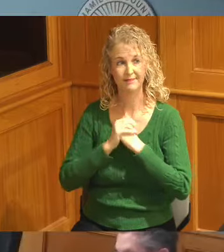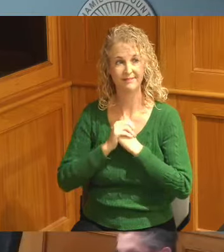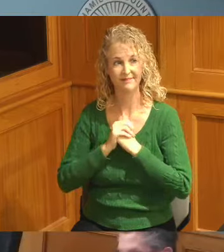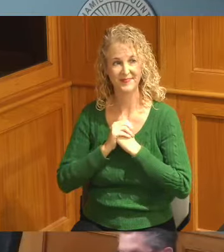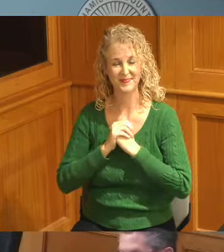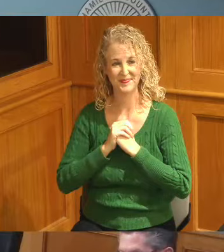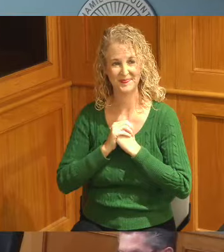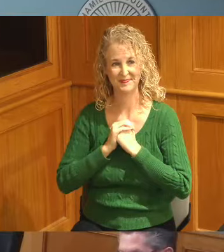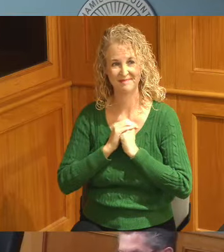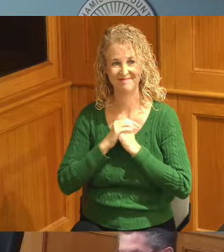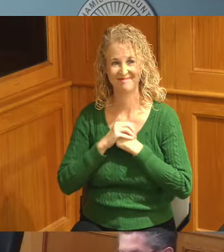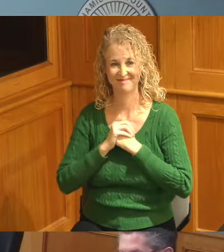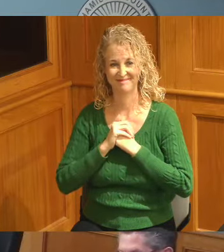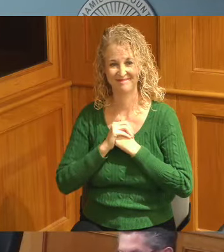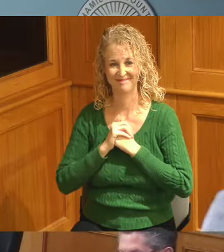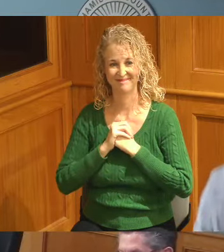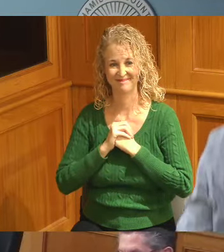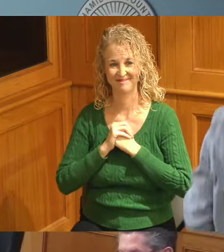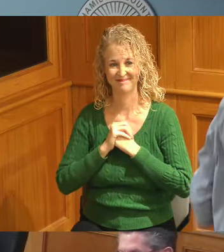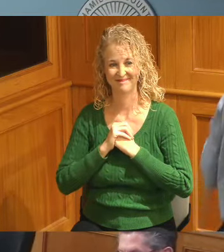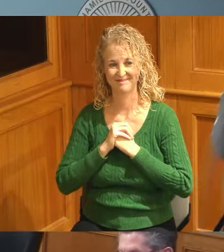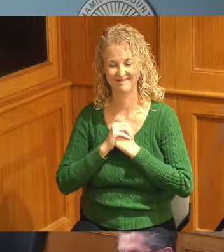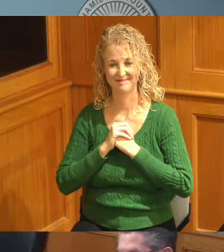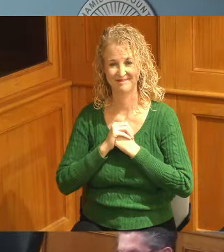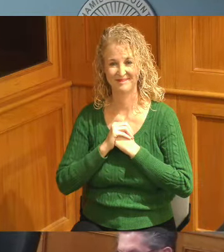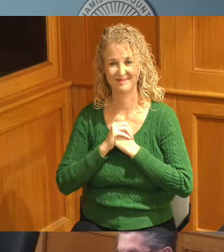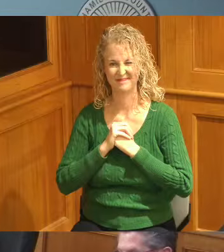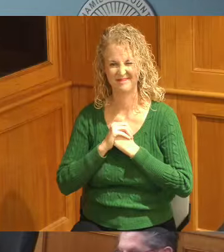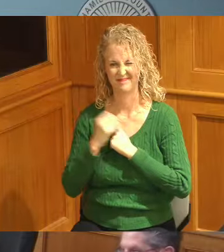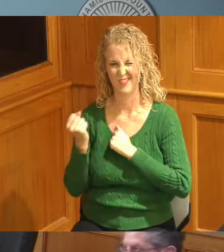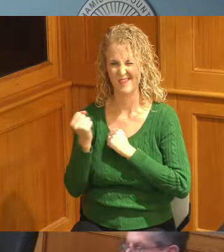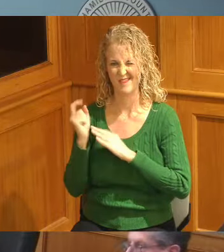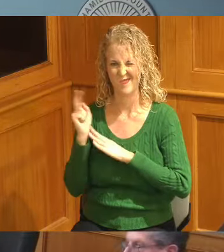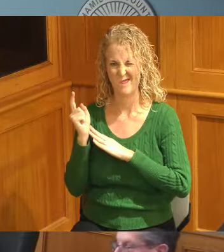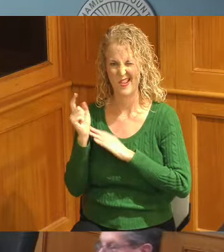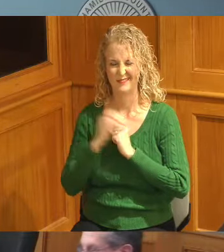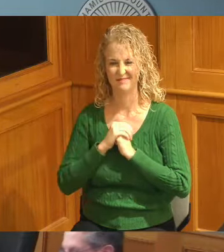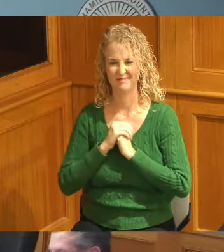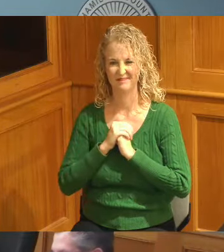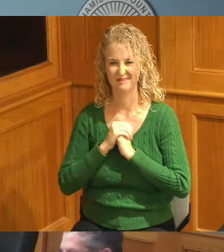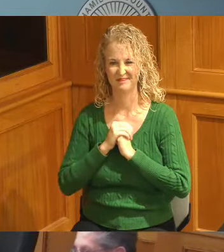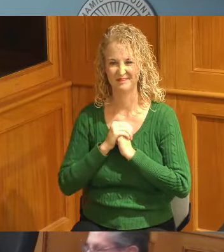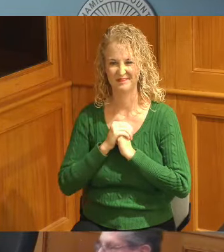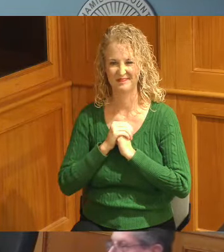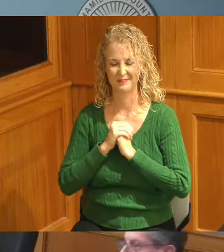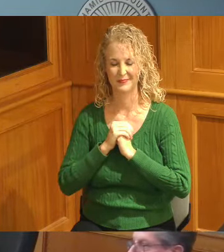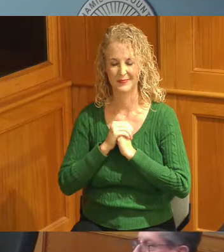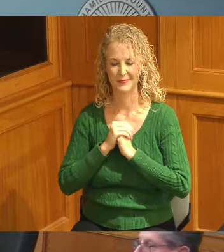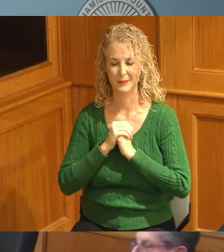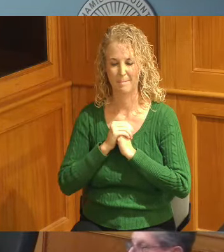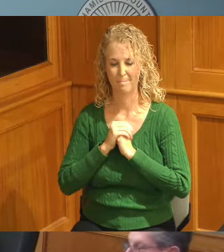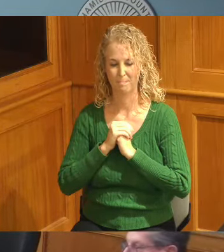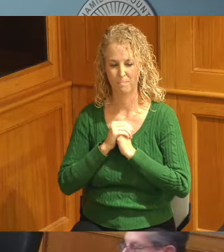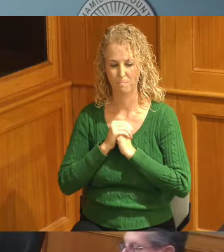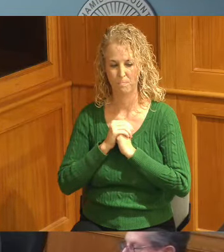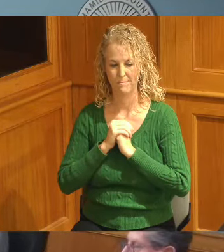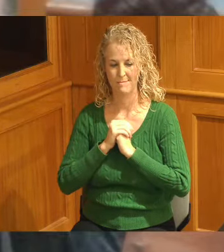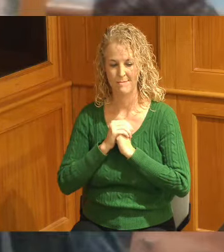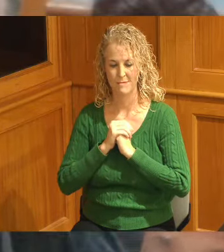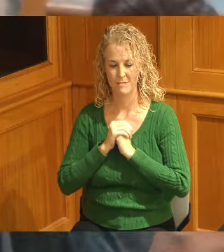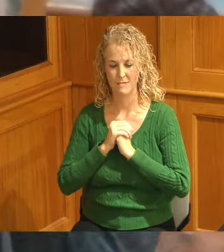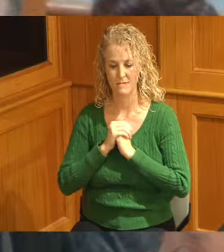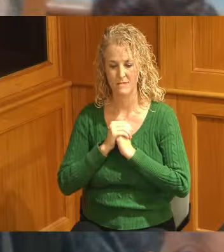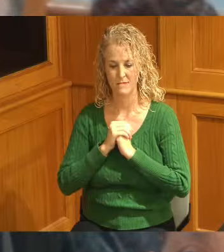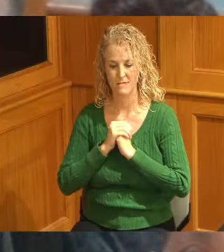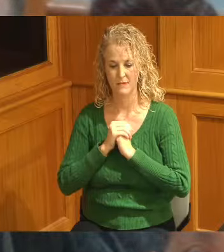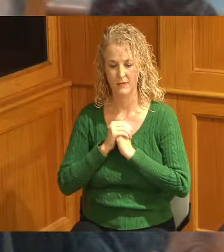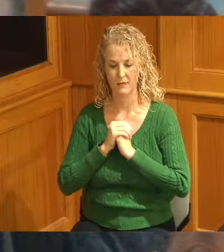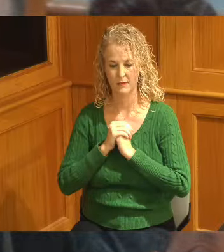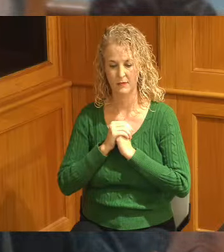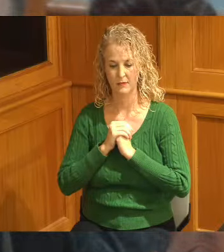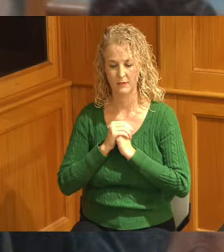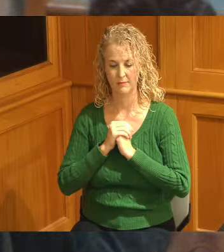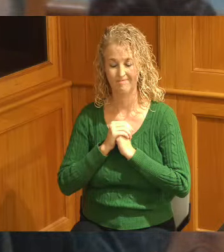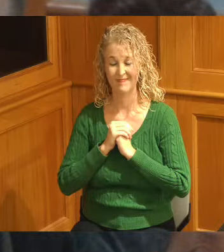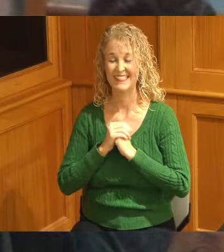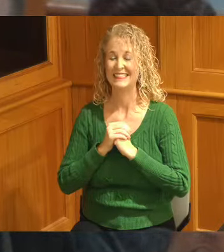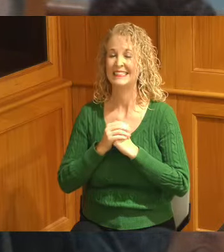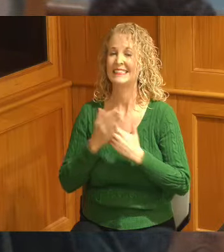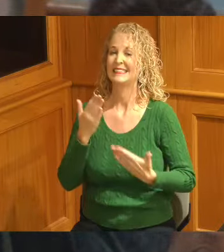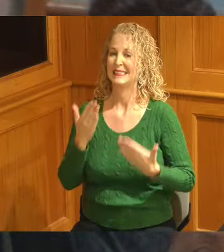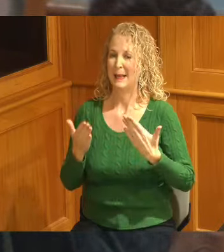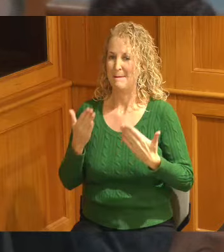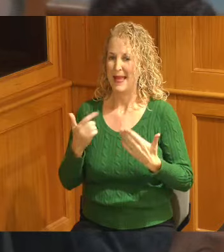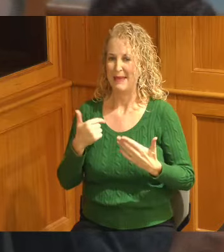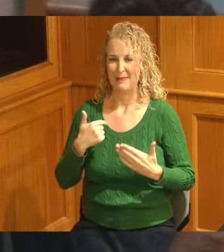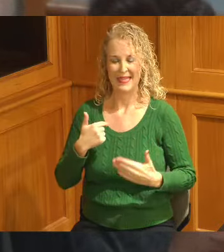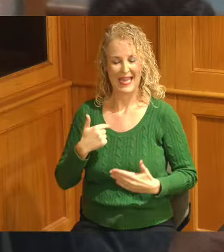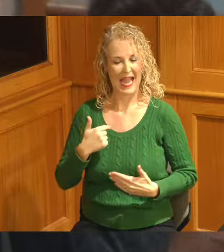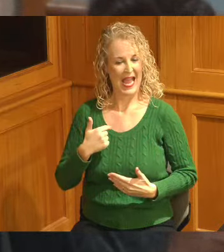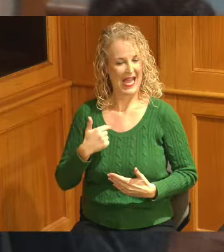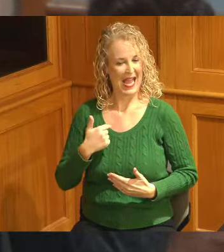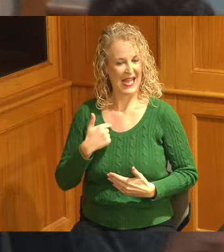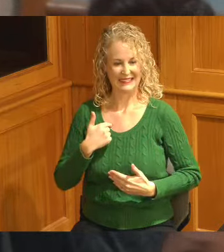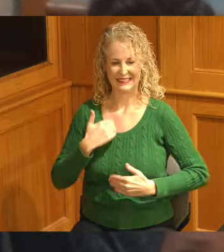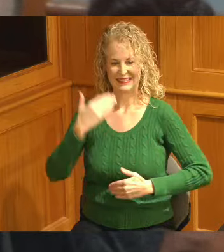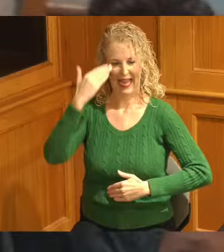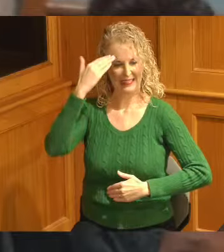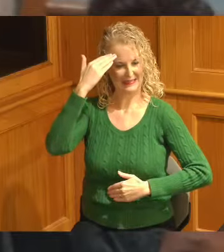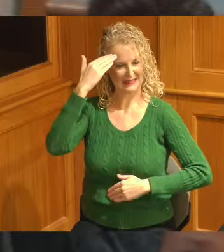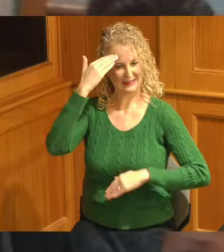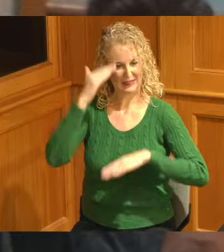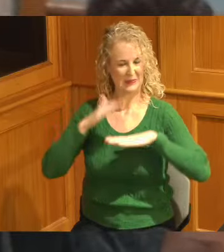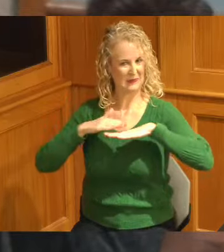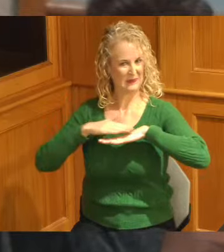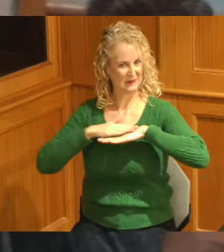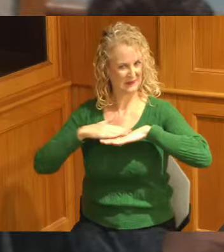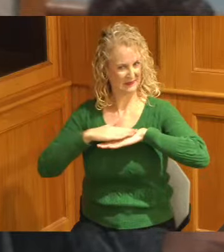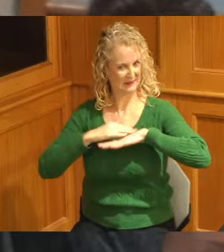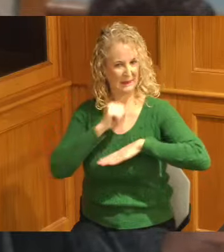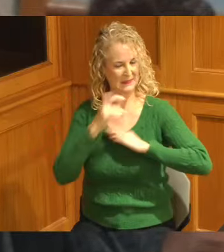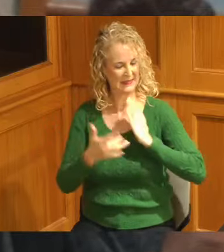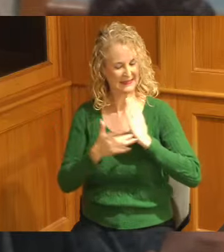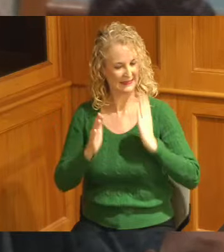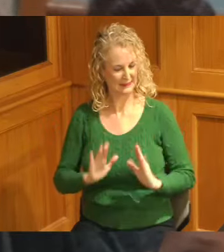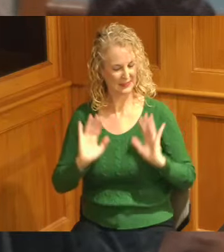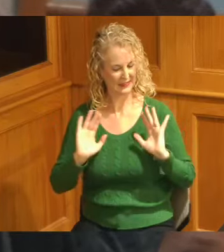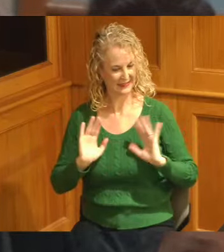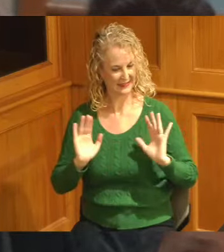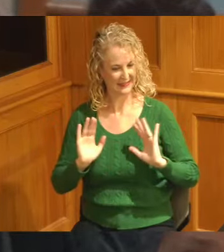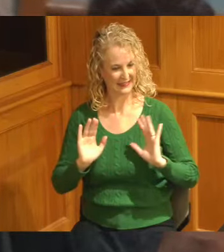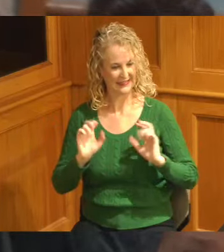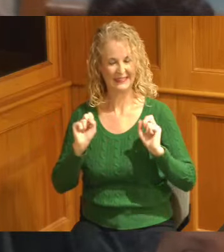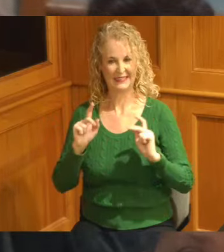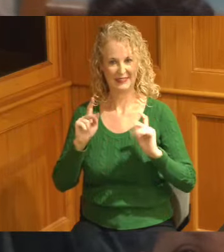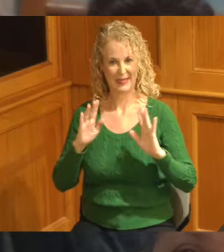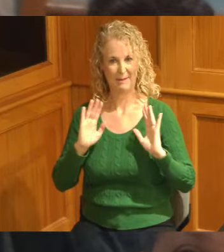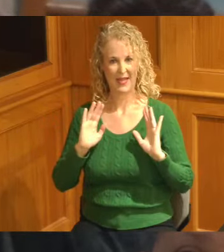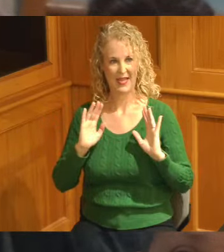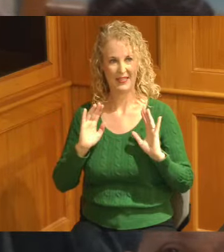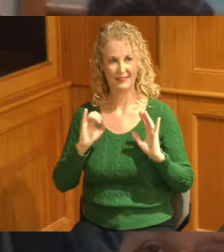end up okay he's we may be getting out of my depth I'm gonna I'm throw this out if if our IT Director